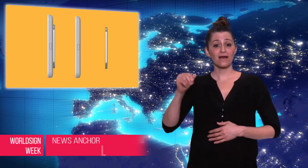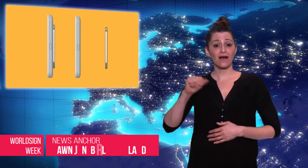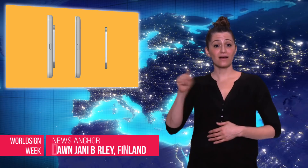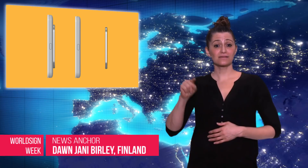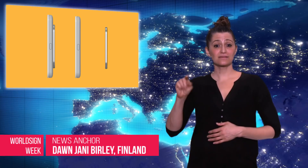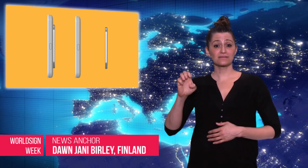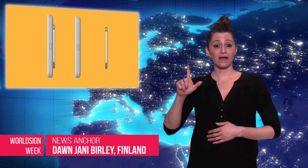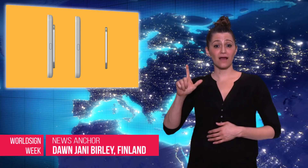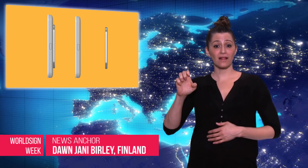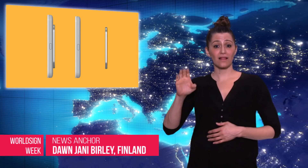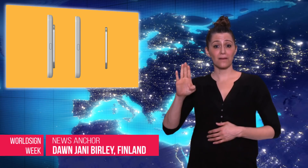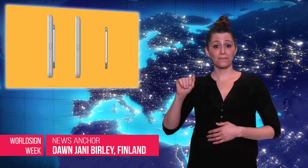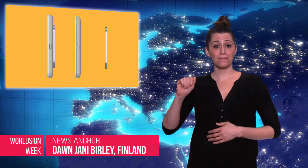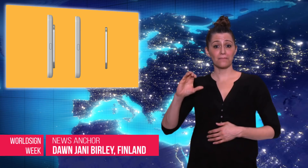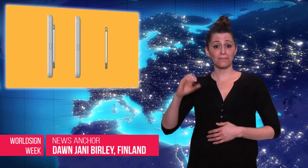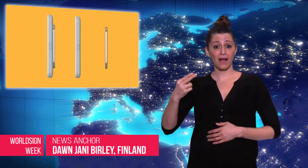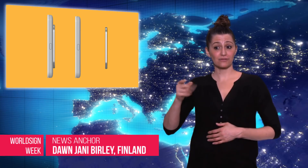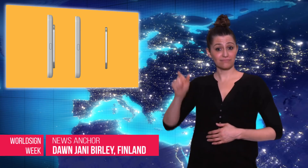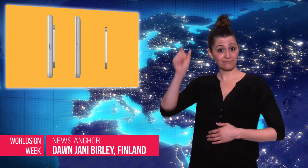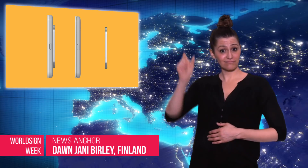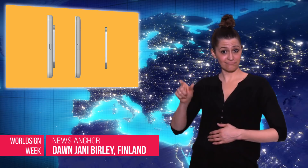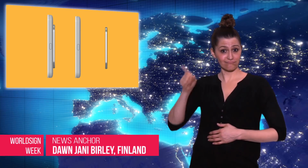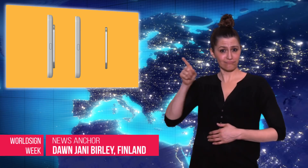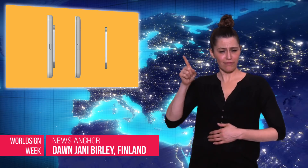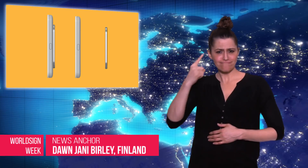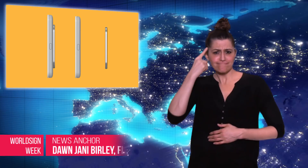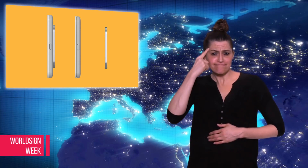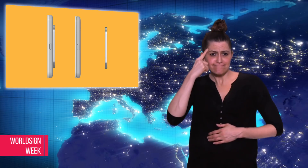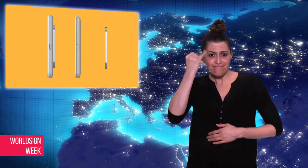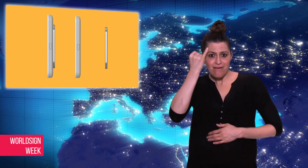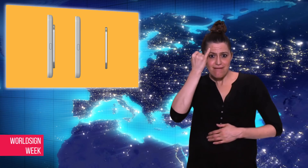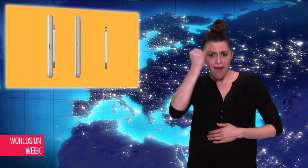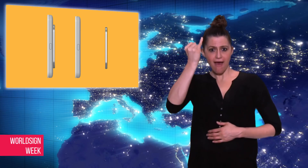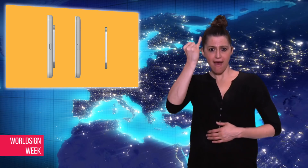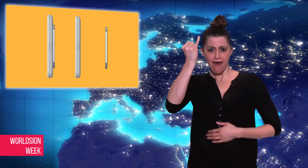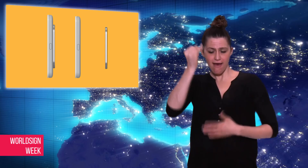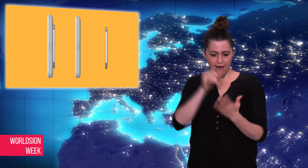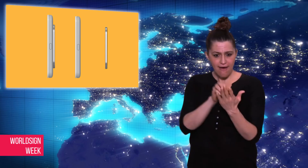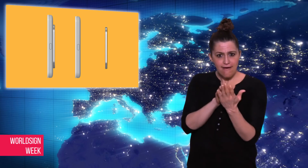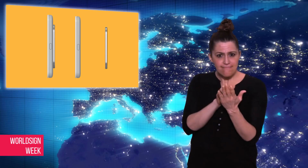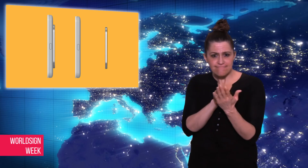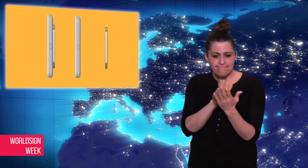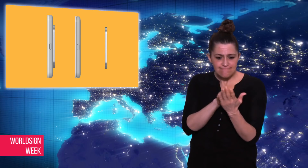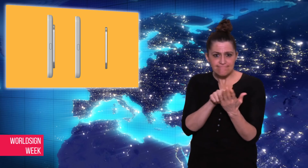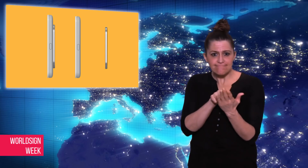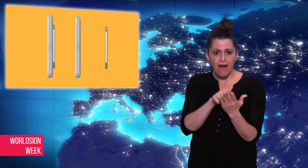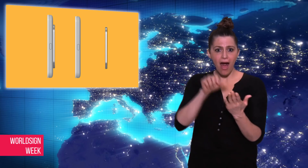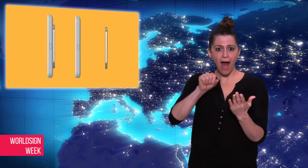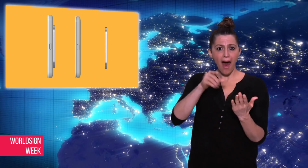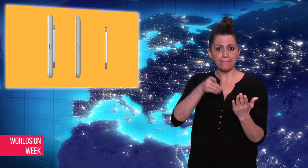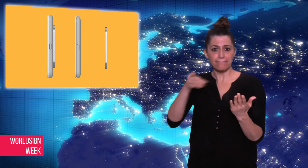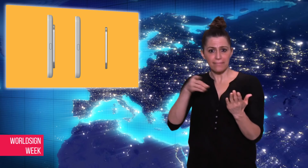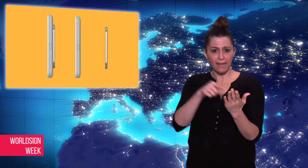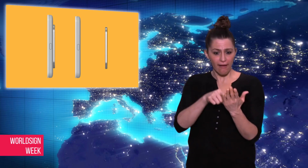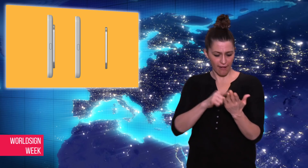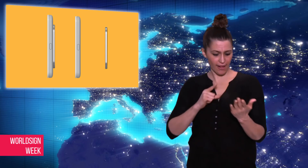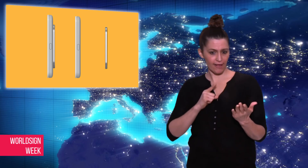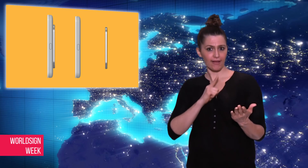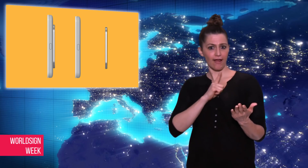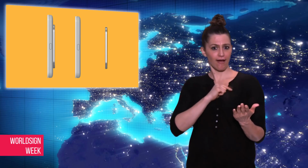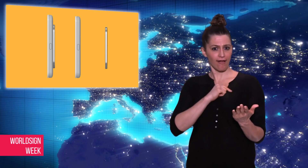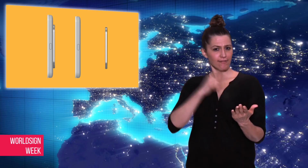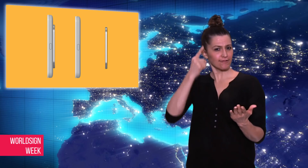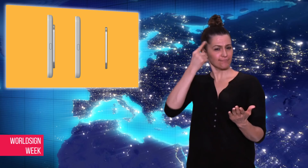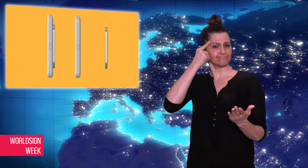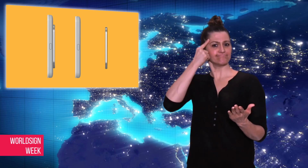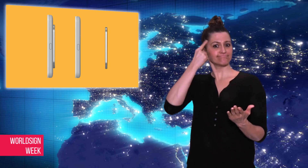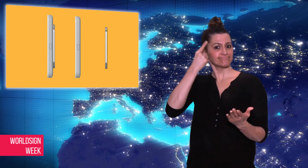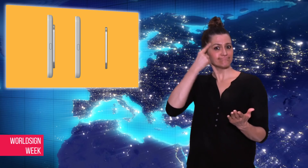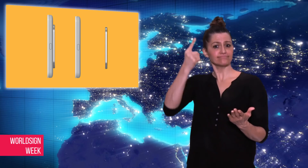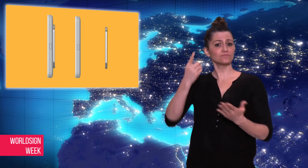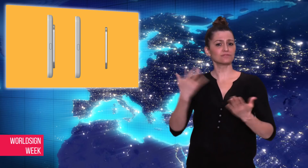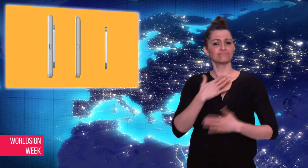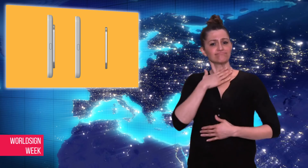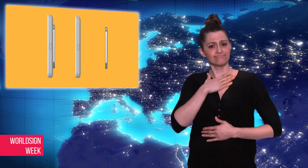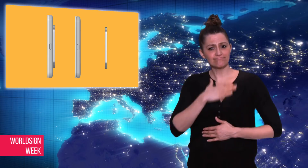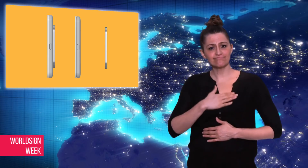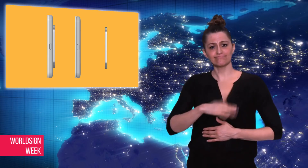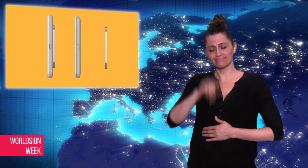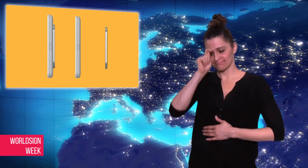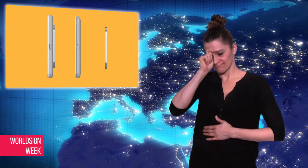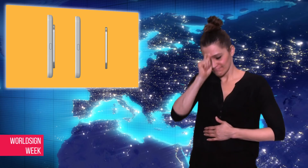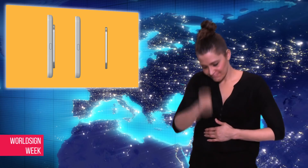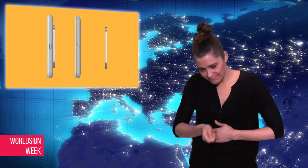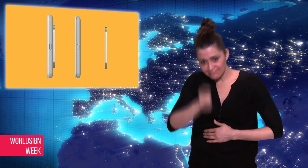Hazelebach created the device as a tribute to his